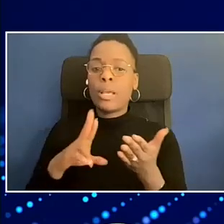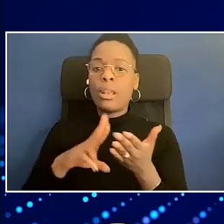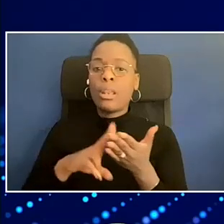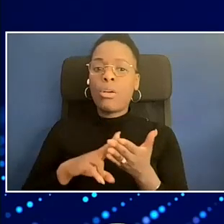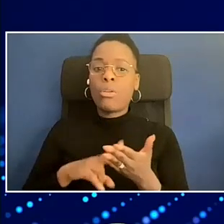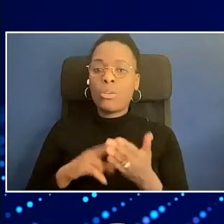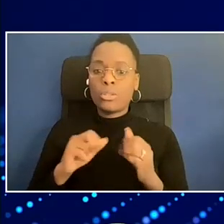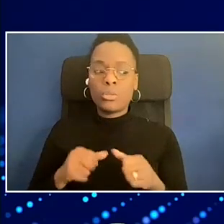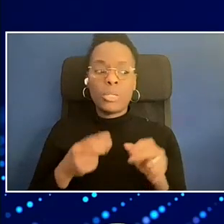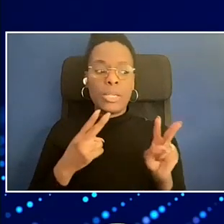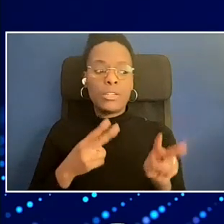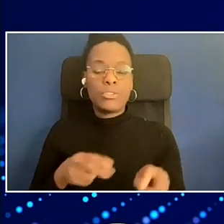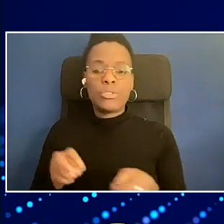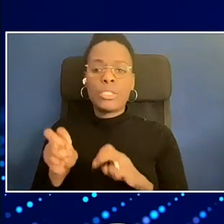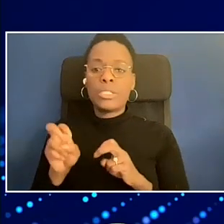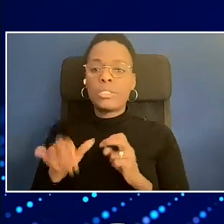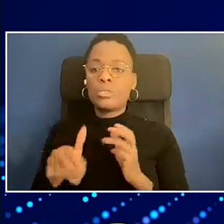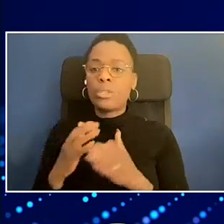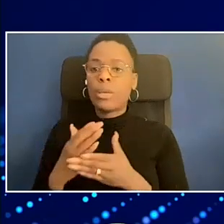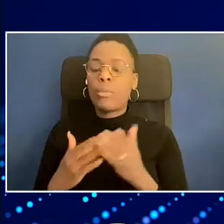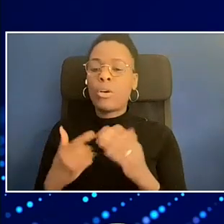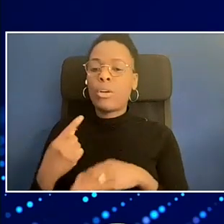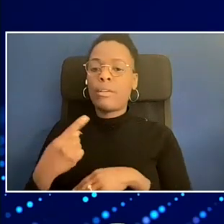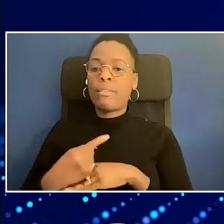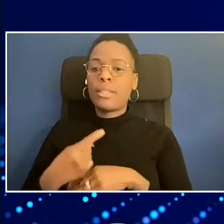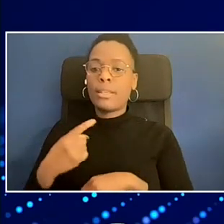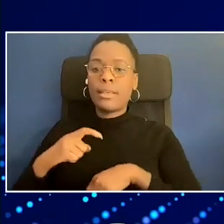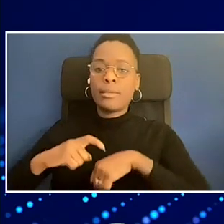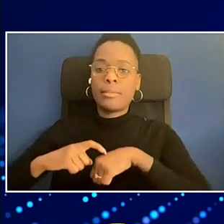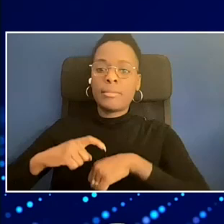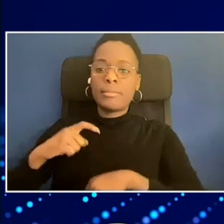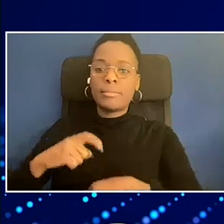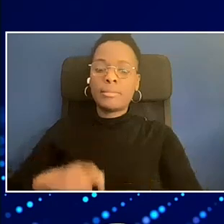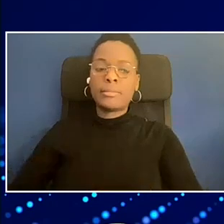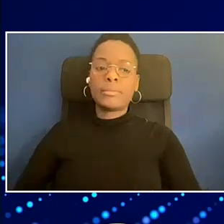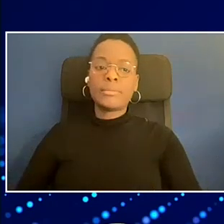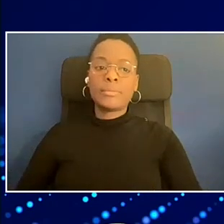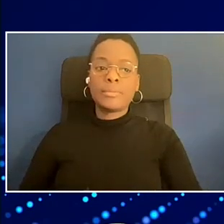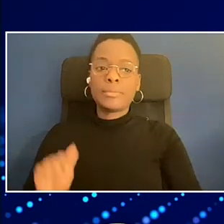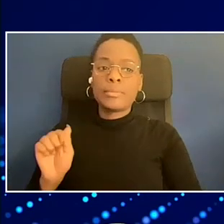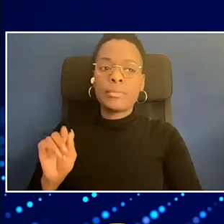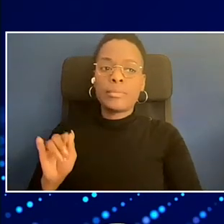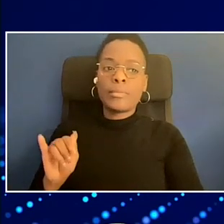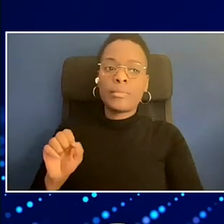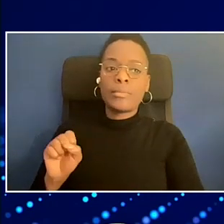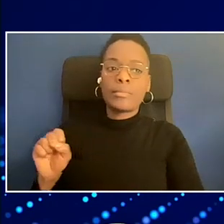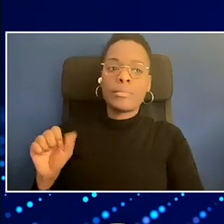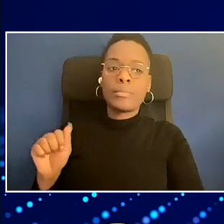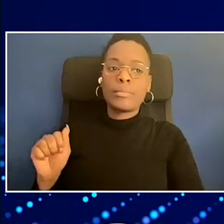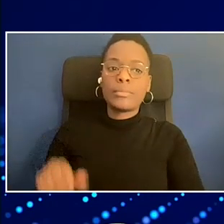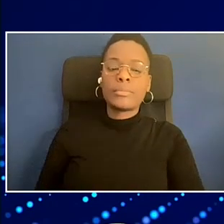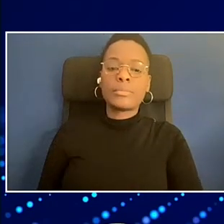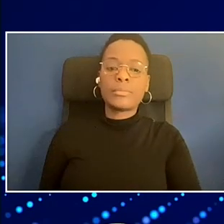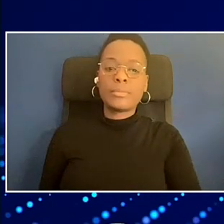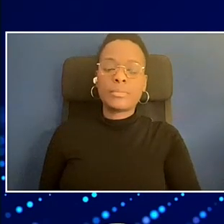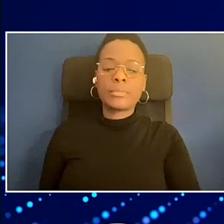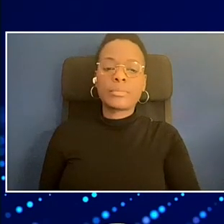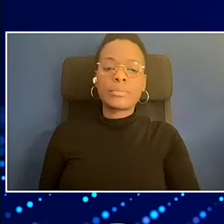part of our day in a timely fashion. But, Alyssa, please go ahead. Yeah. So I just think a little bit more